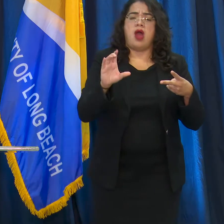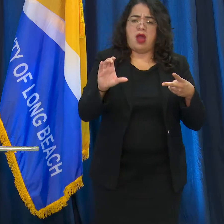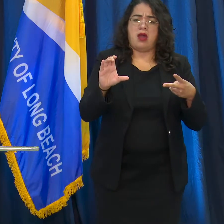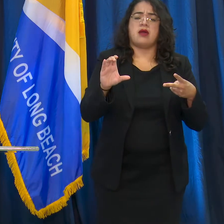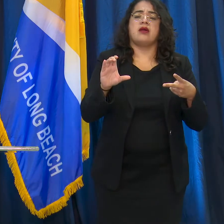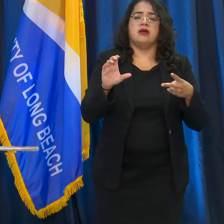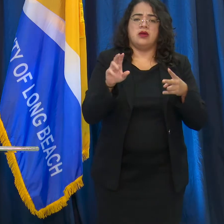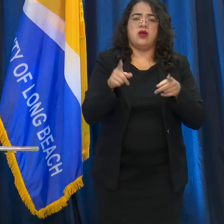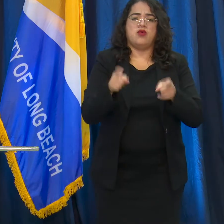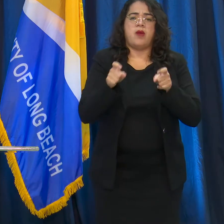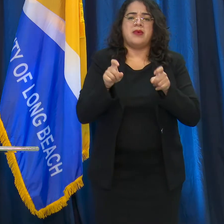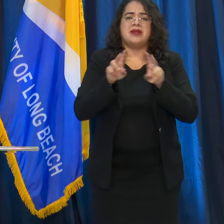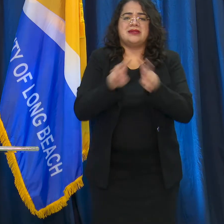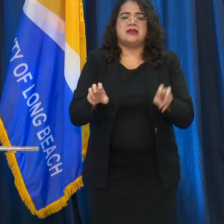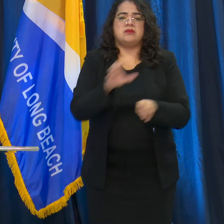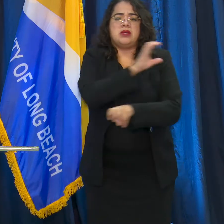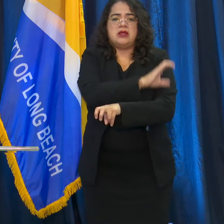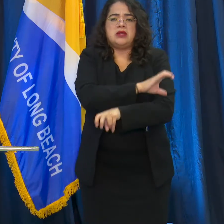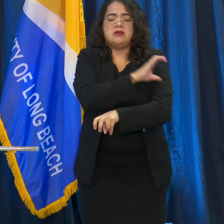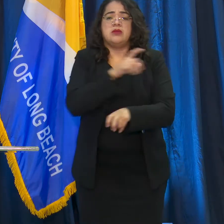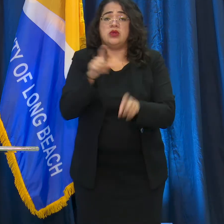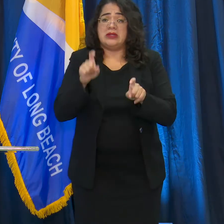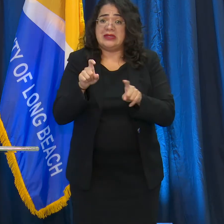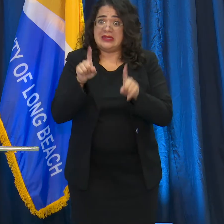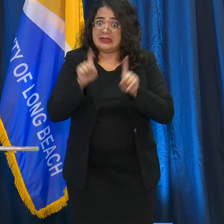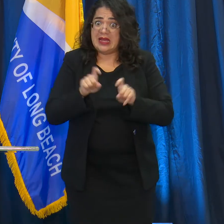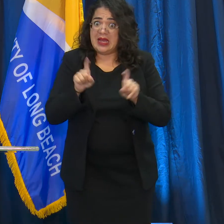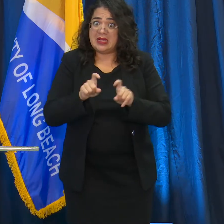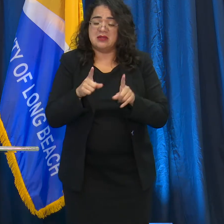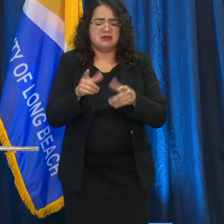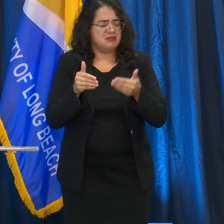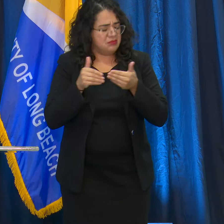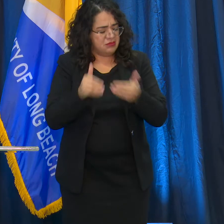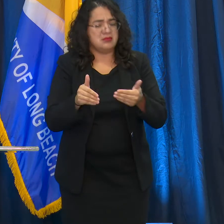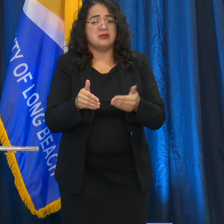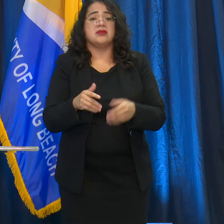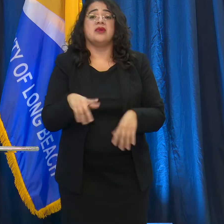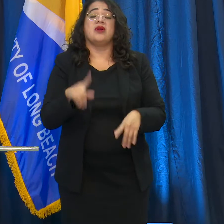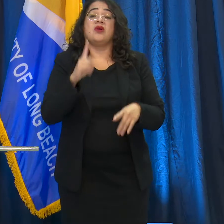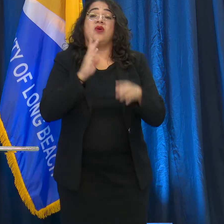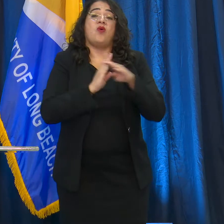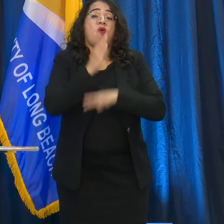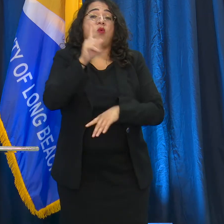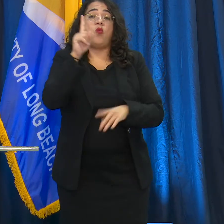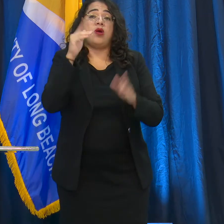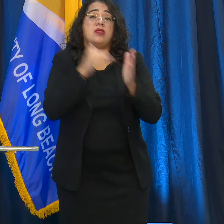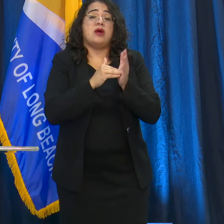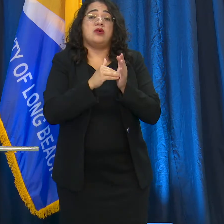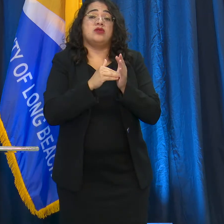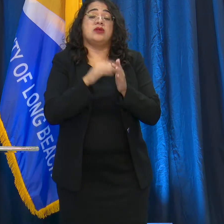people need a test you can sign up and we'll have over a thousand appointments becoming available at Cabrillo High School